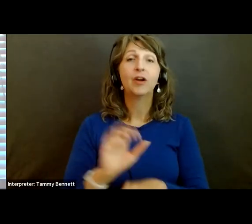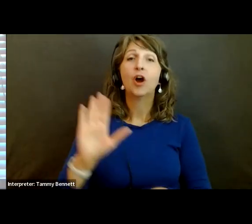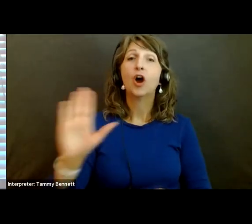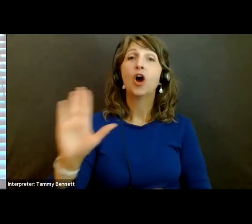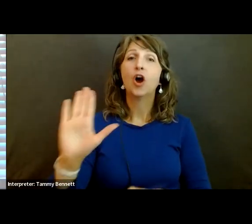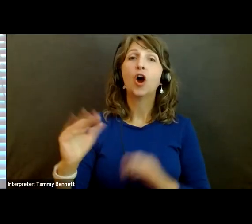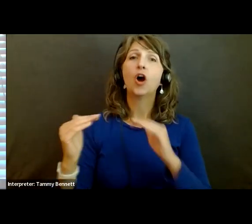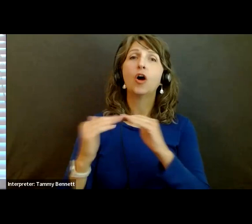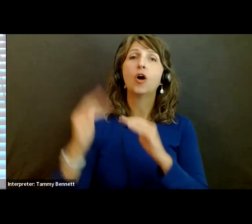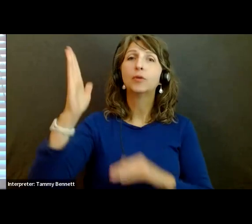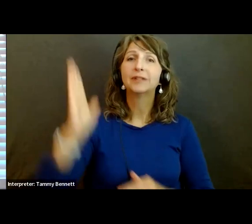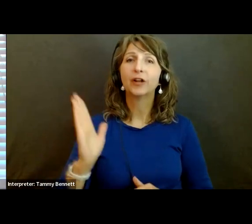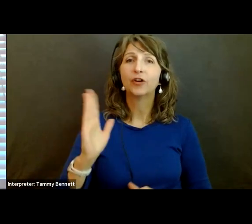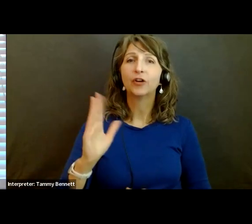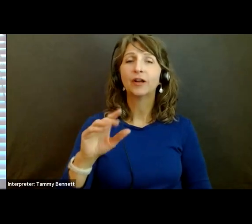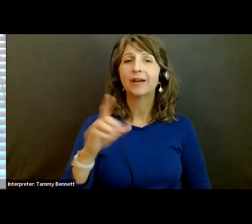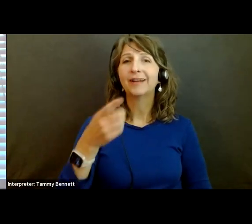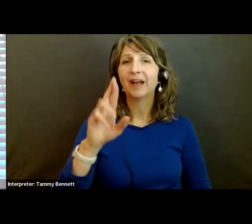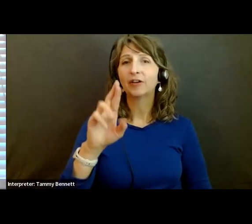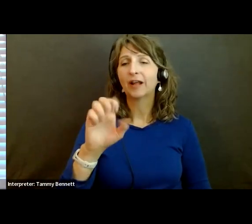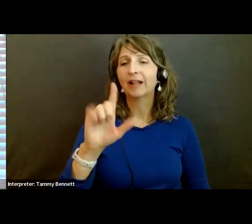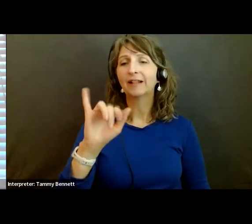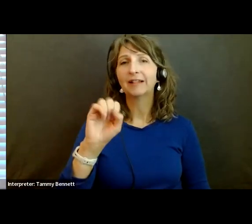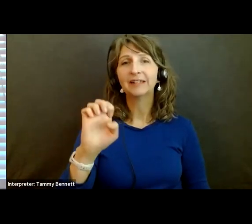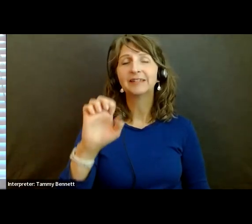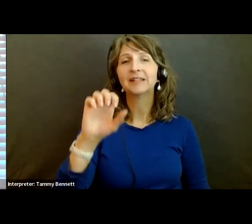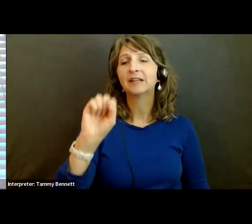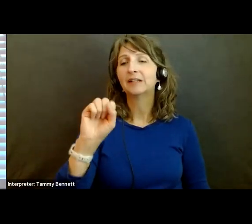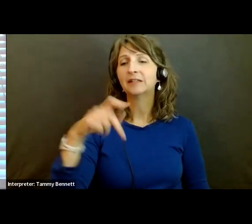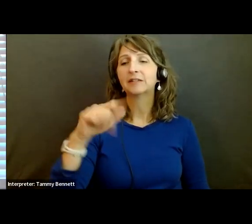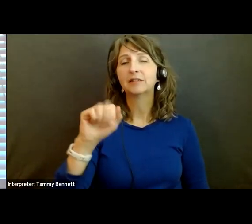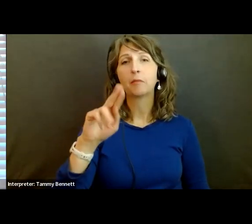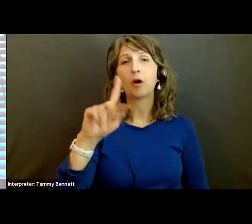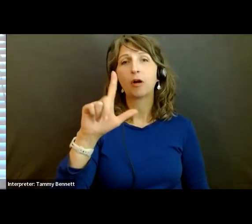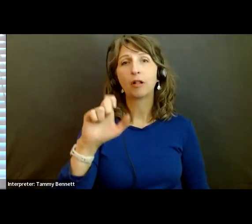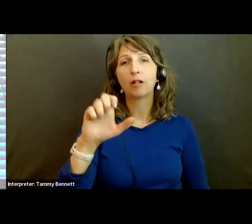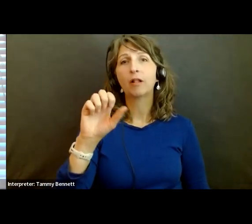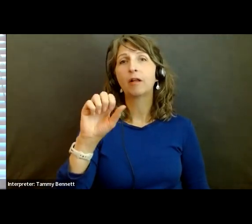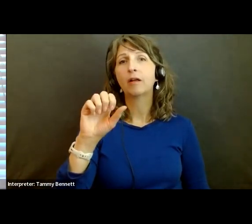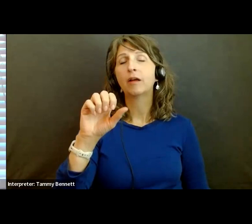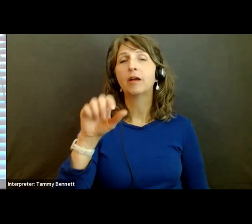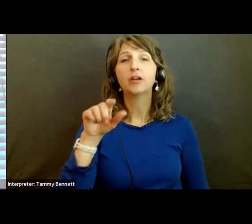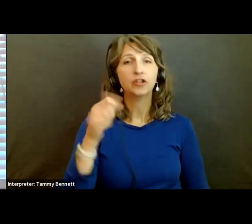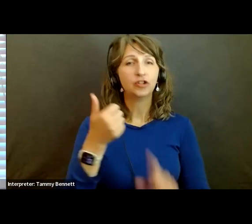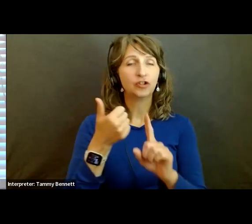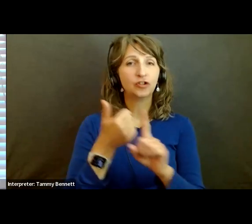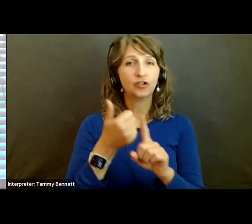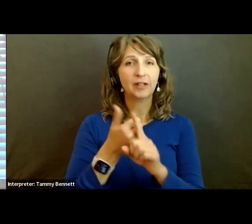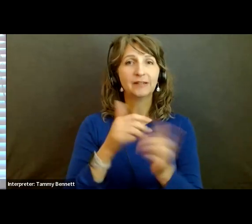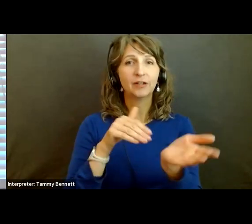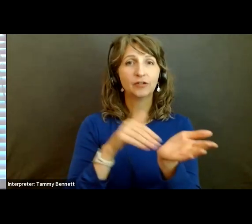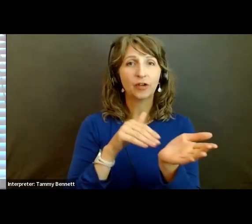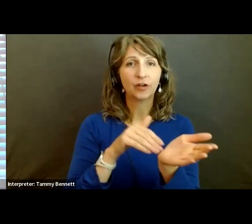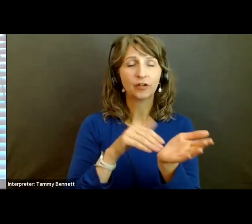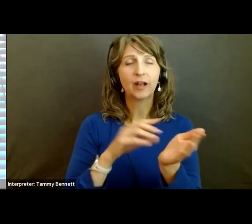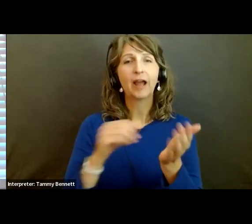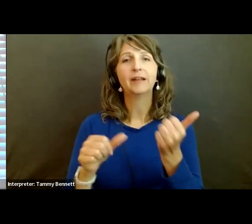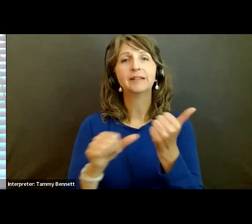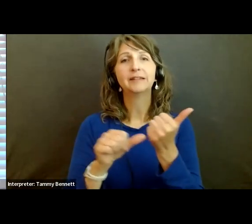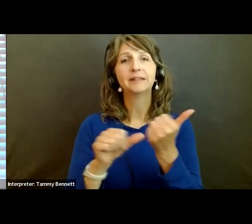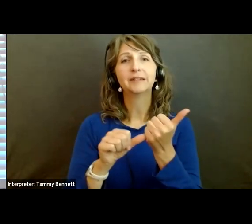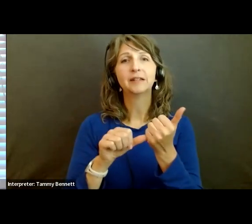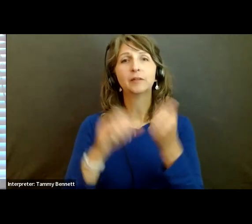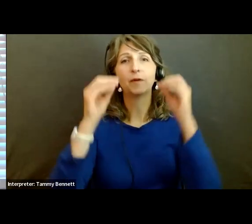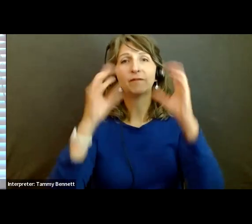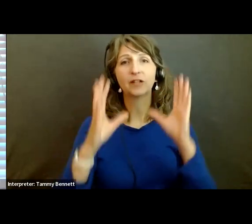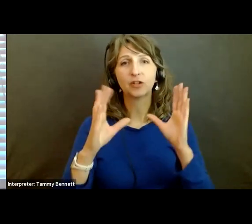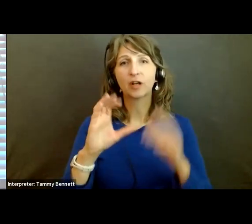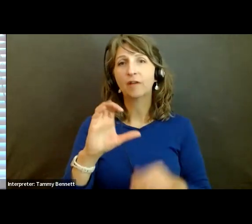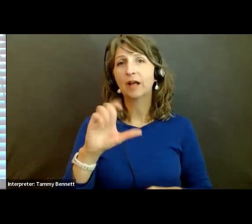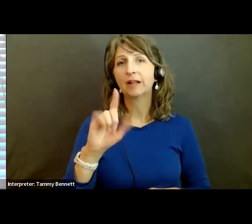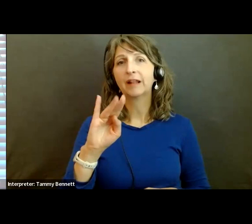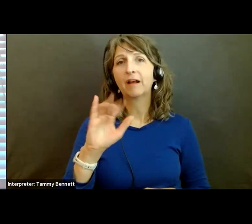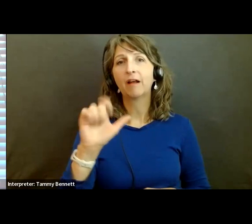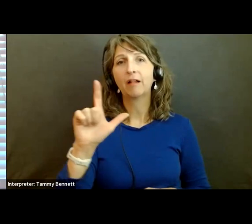Her co presenter is Dr. Lise Sparkle Stevens, who is a primary care and addiction medicine physician and assistant professor of clinical medicine with LSU.